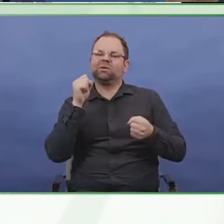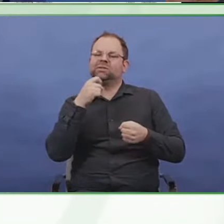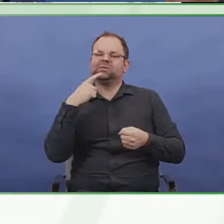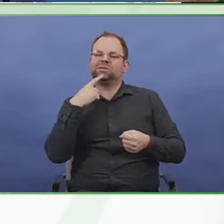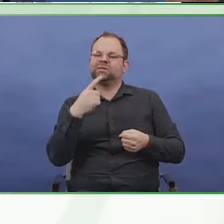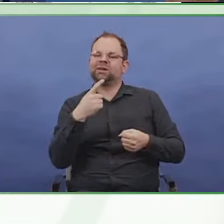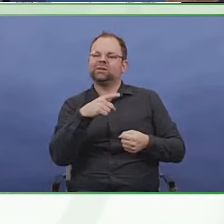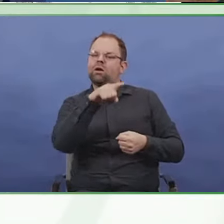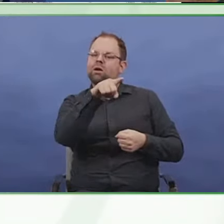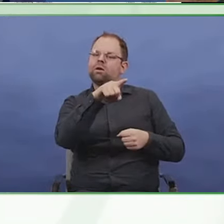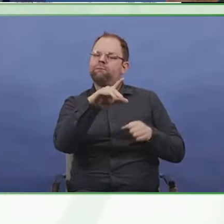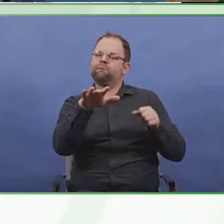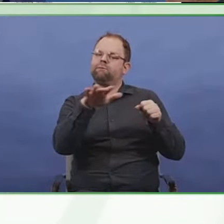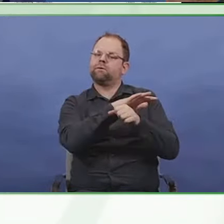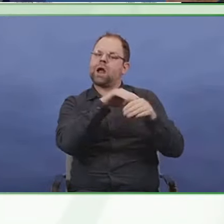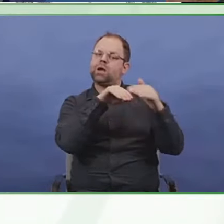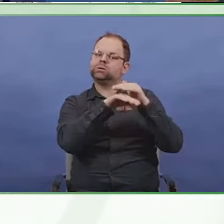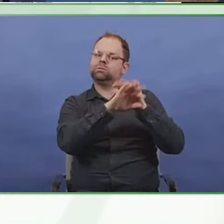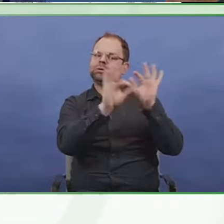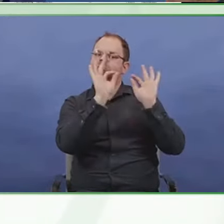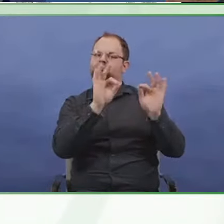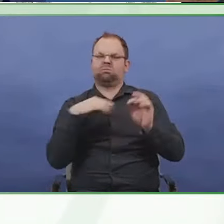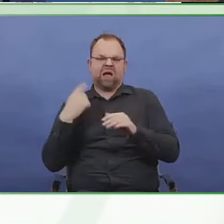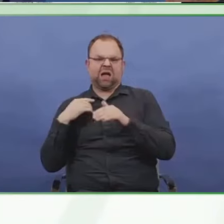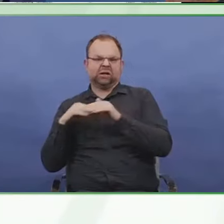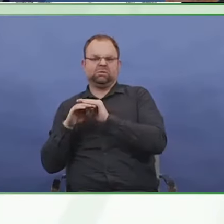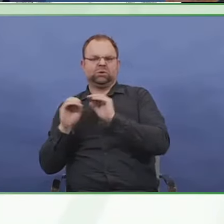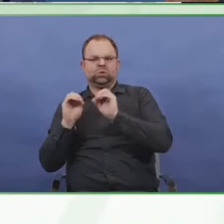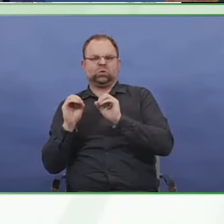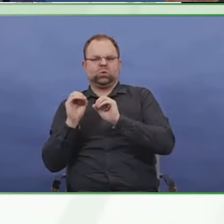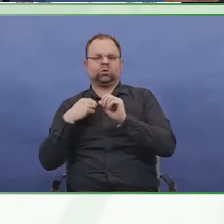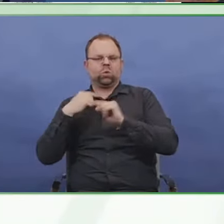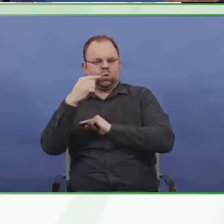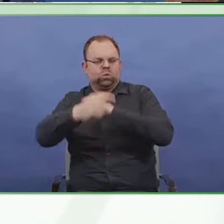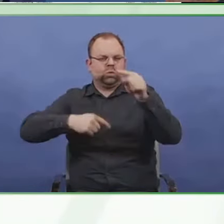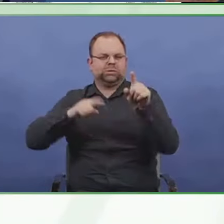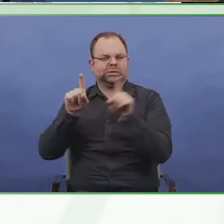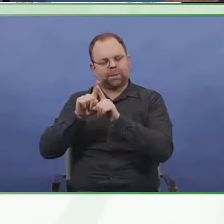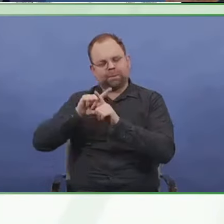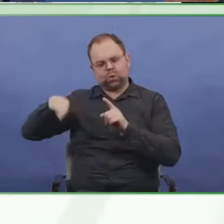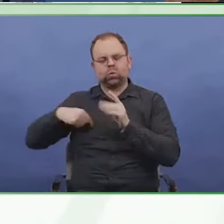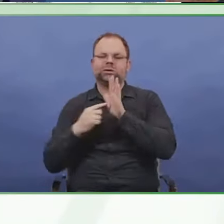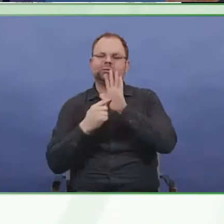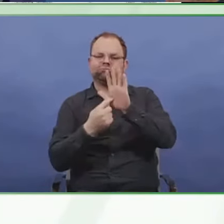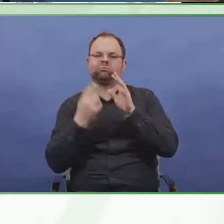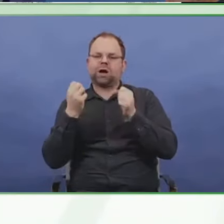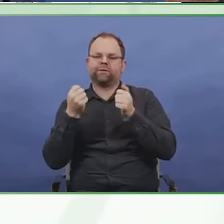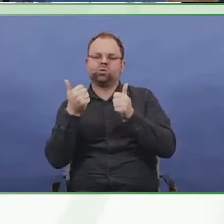But I went to 2 global corporations that had joined The